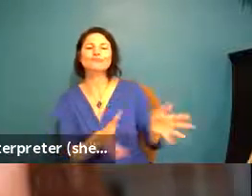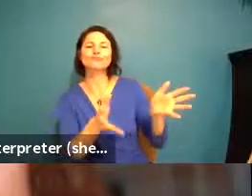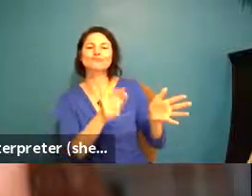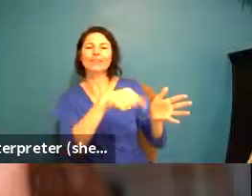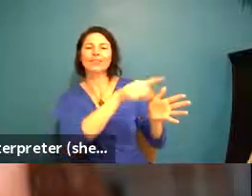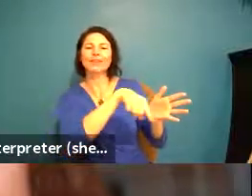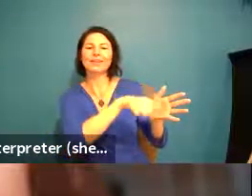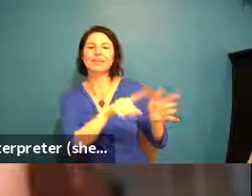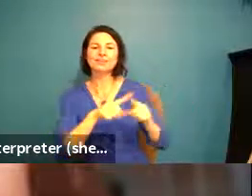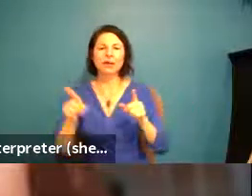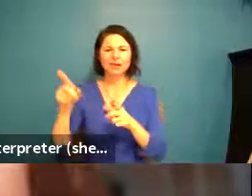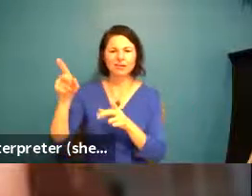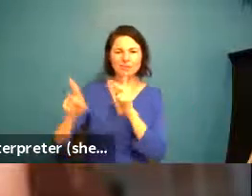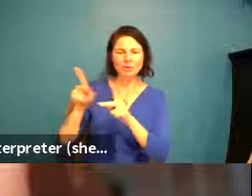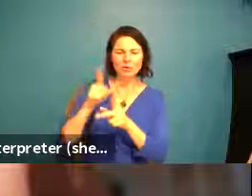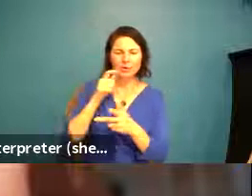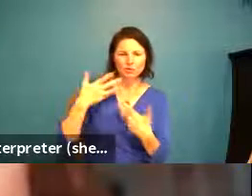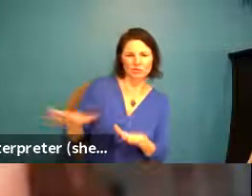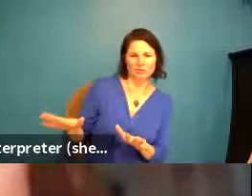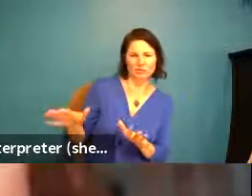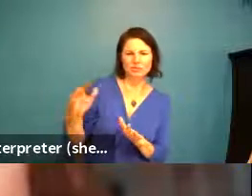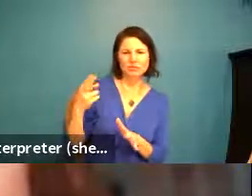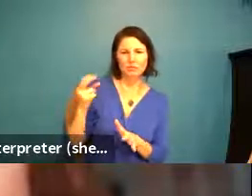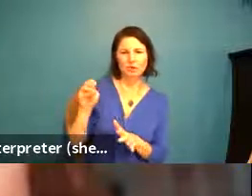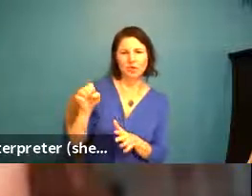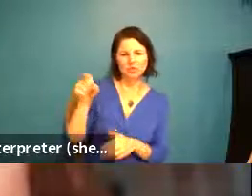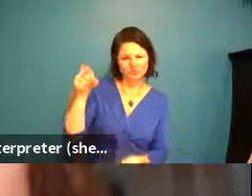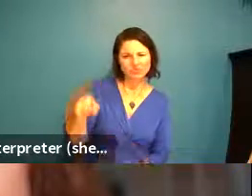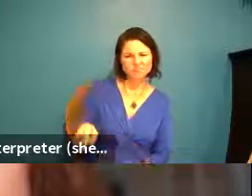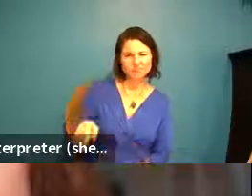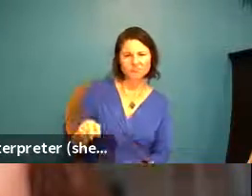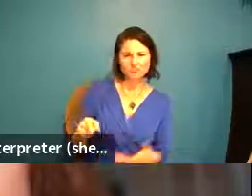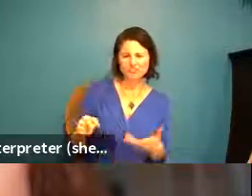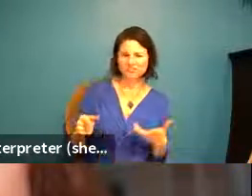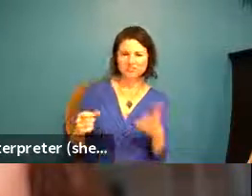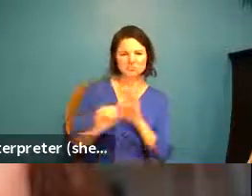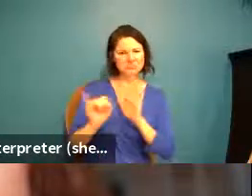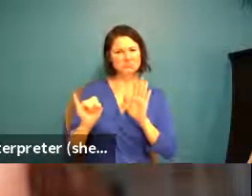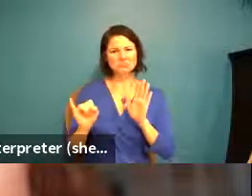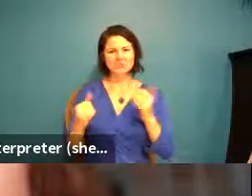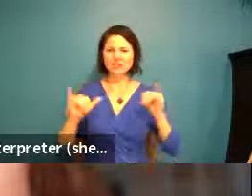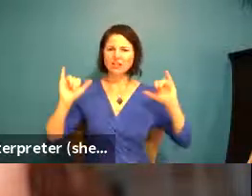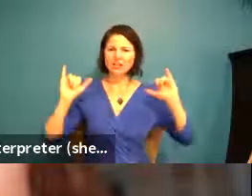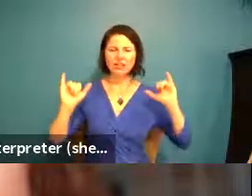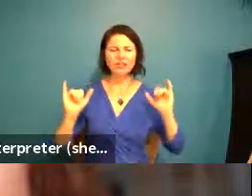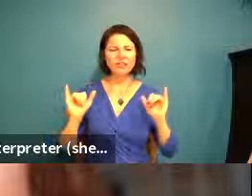But there's also a lot of trans people, not a not a lot about 20%, choose not to go under undergo any sort of hormones or surgery, and